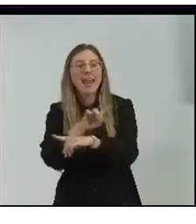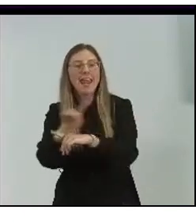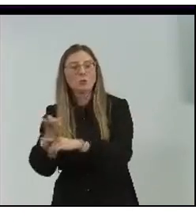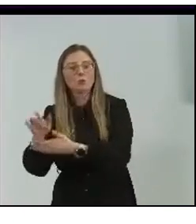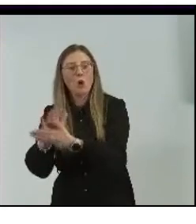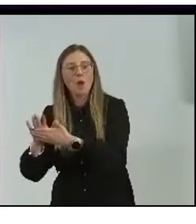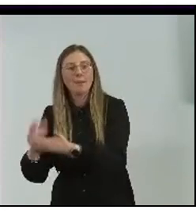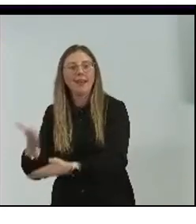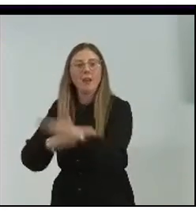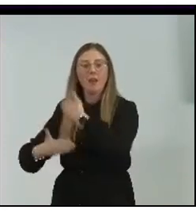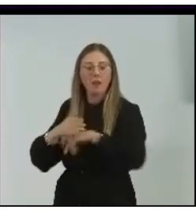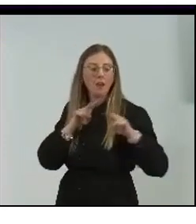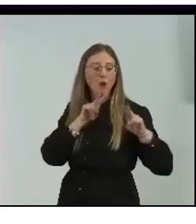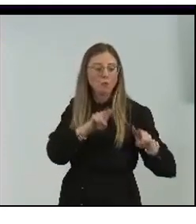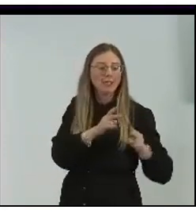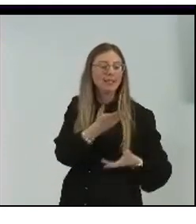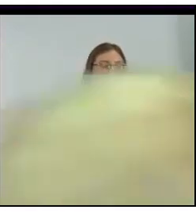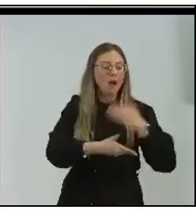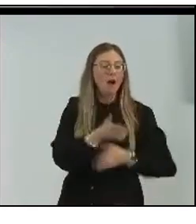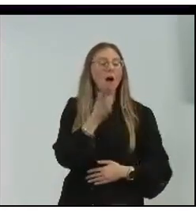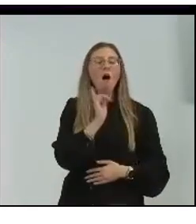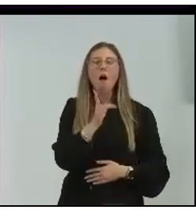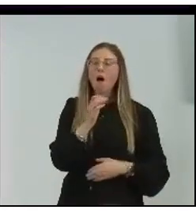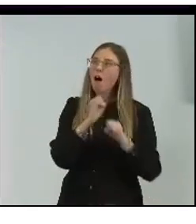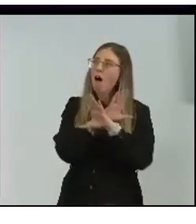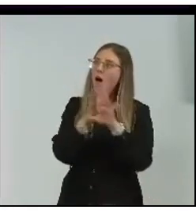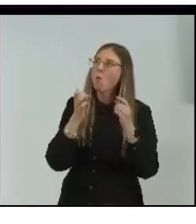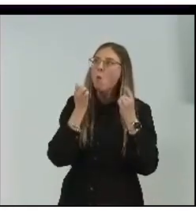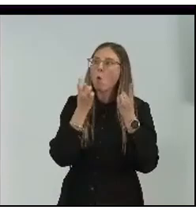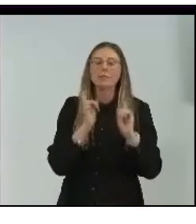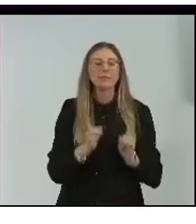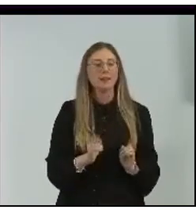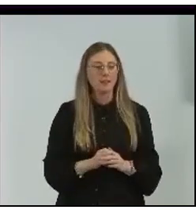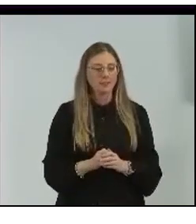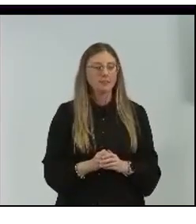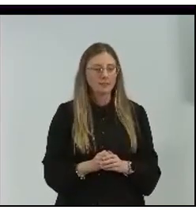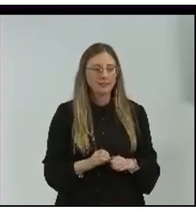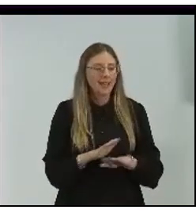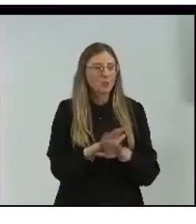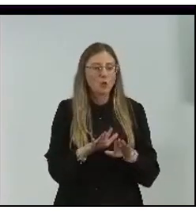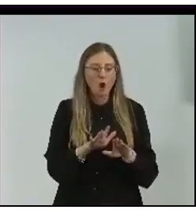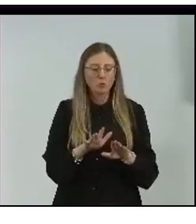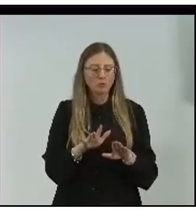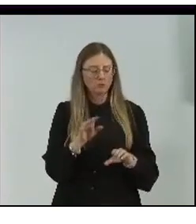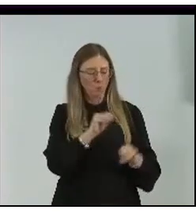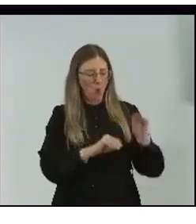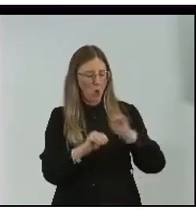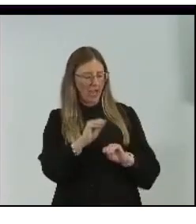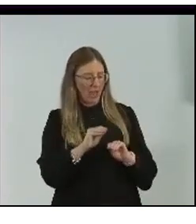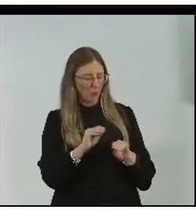the descriptions that were written by people that are very close to the content, right? They're not guessing anymore. They're not doing their best.